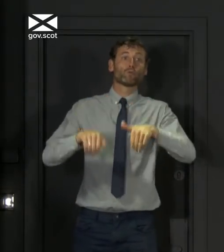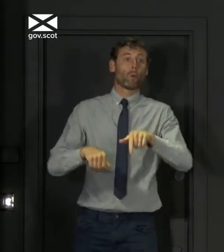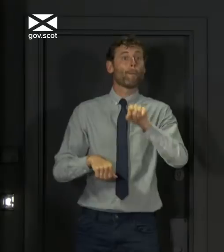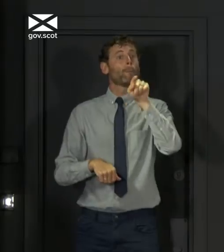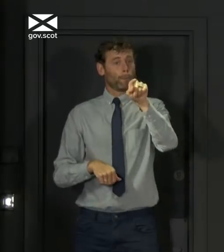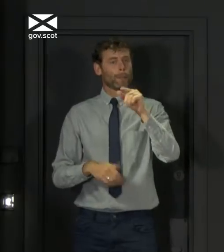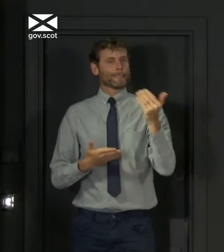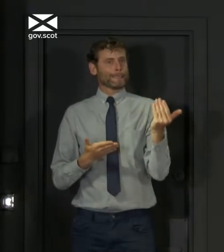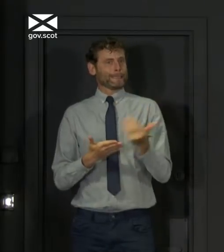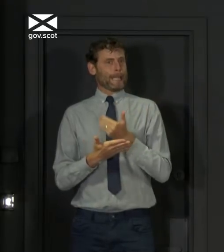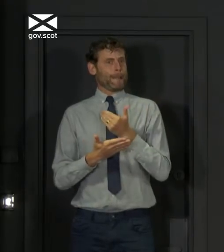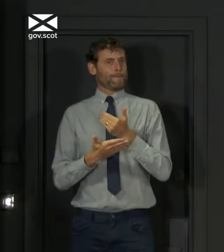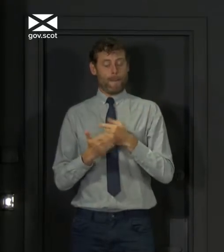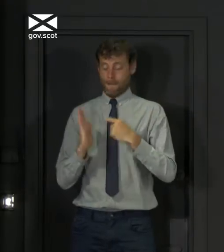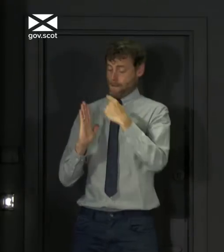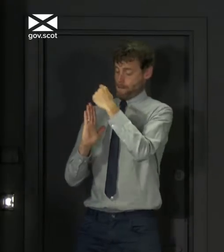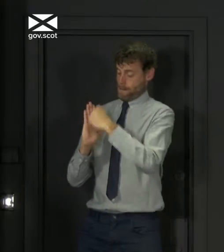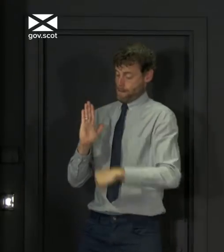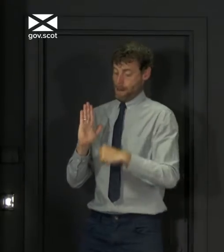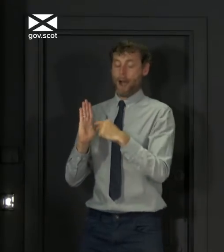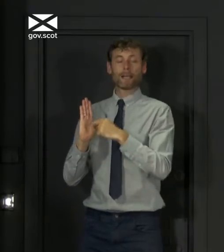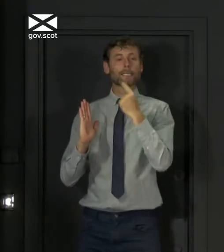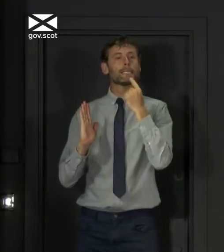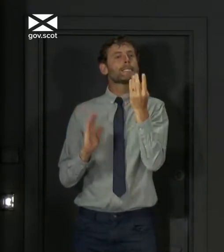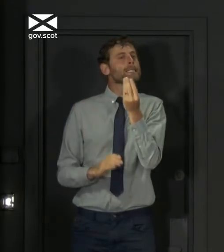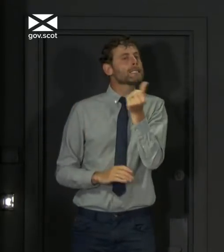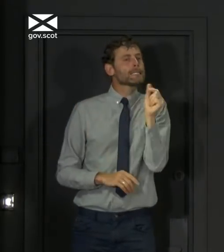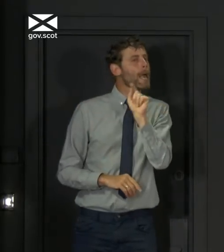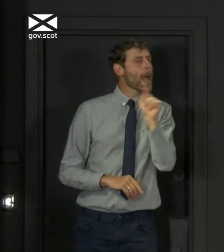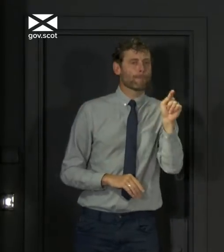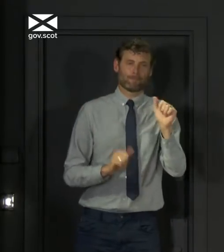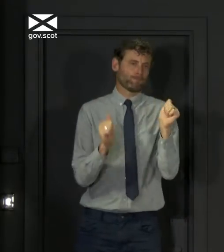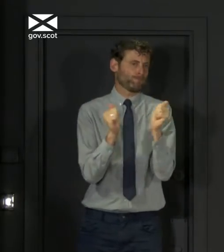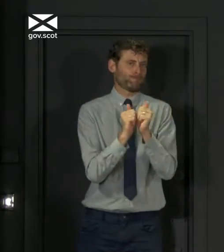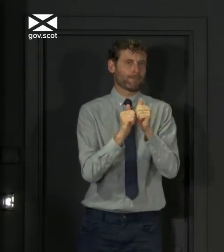As the guidance says, there are some people who should not be going into shops at all